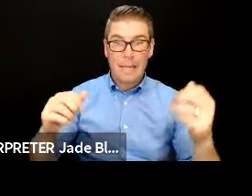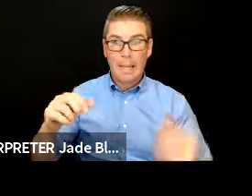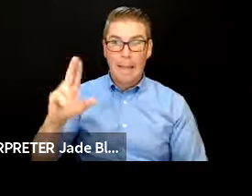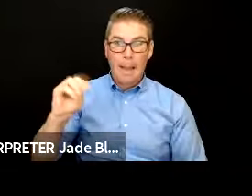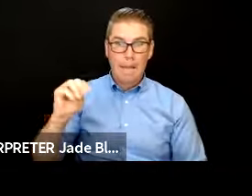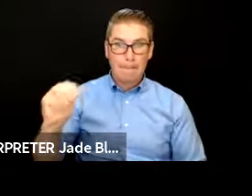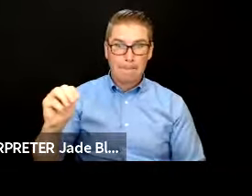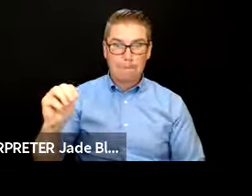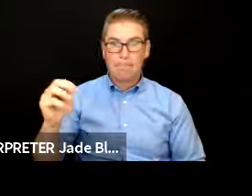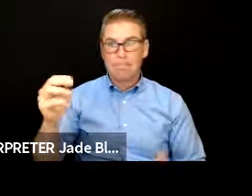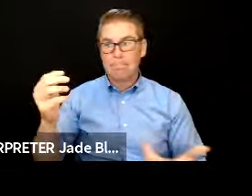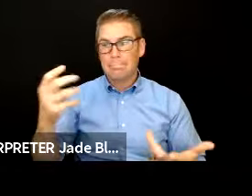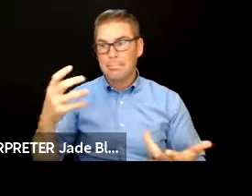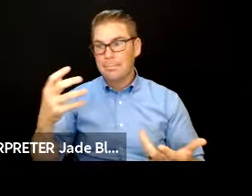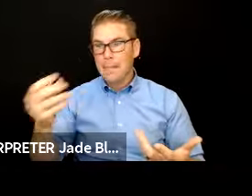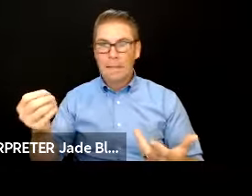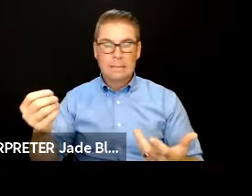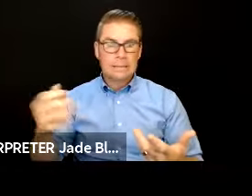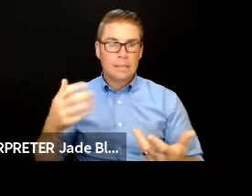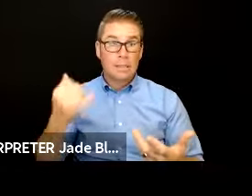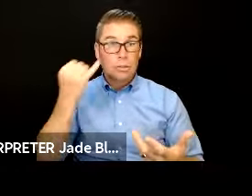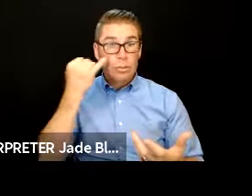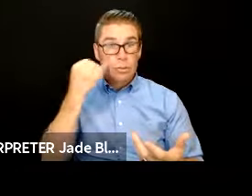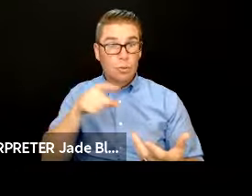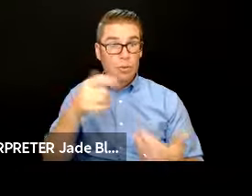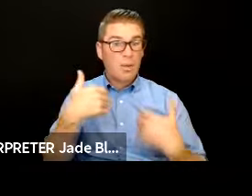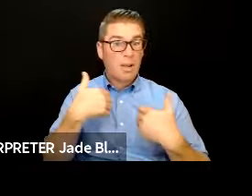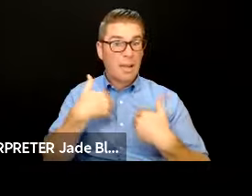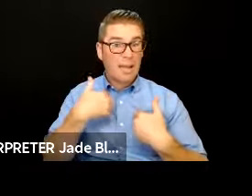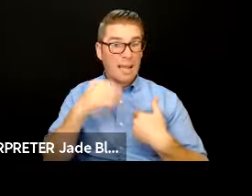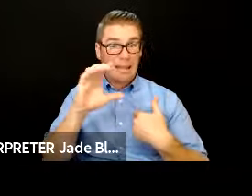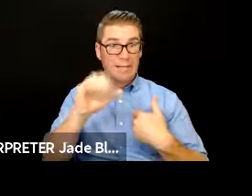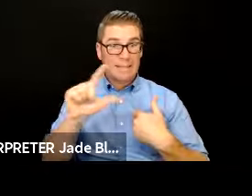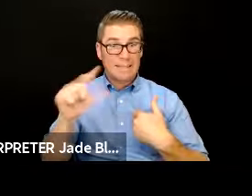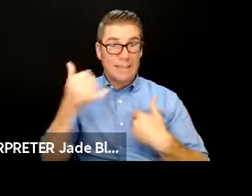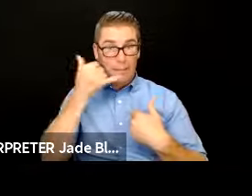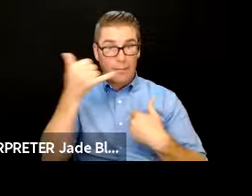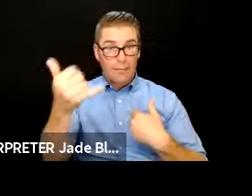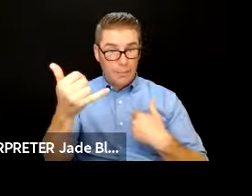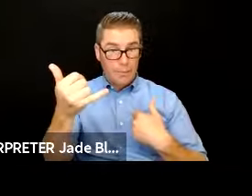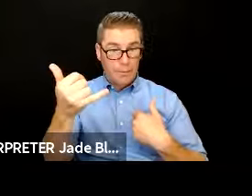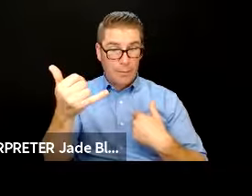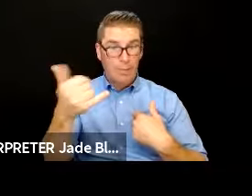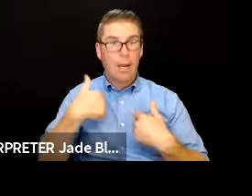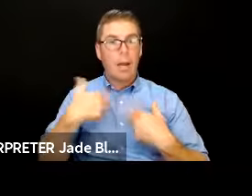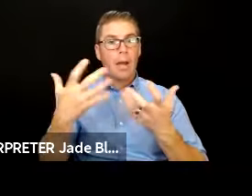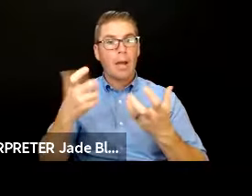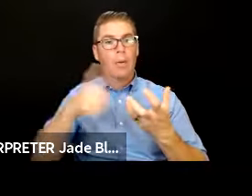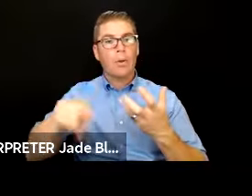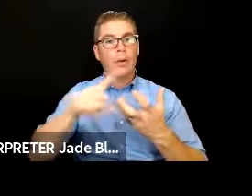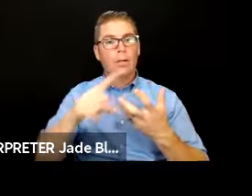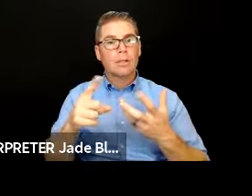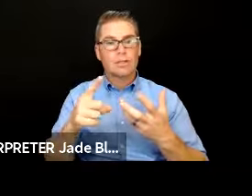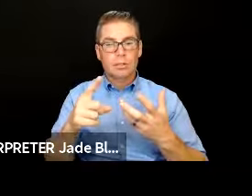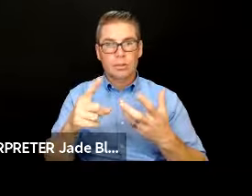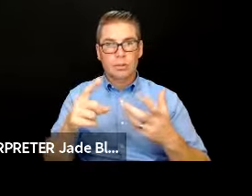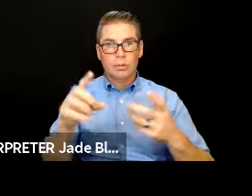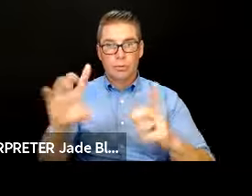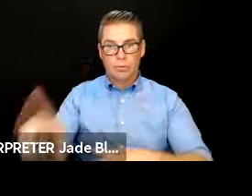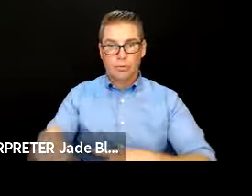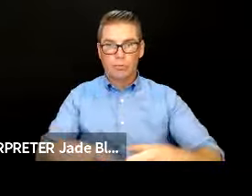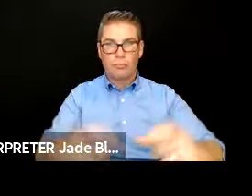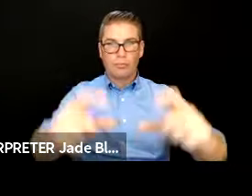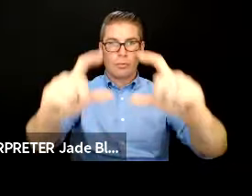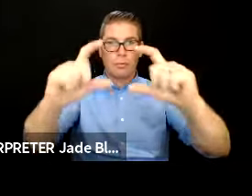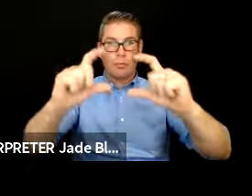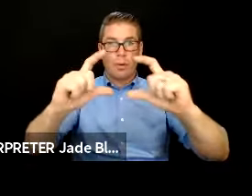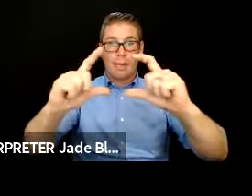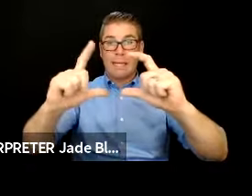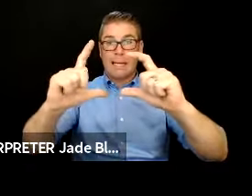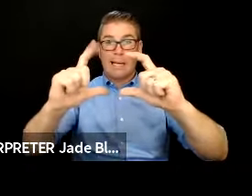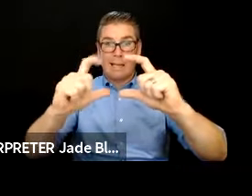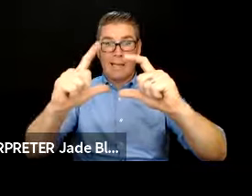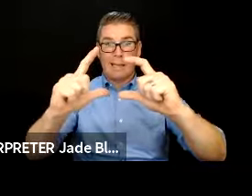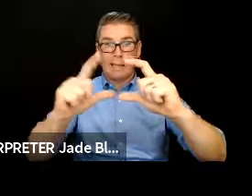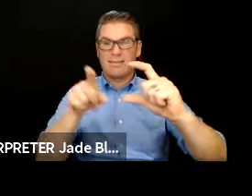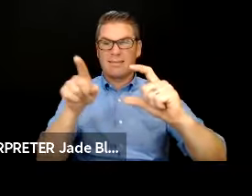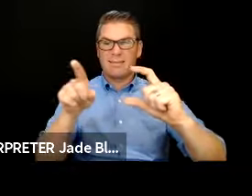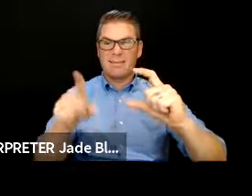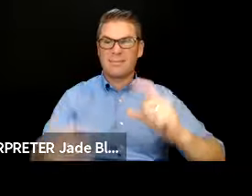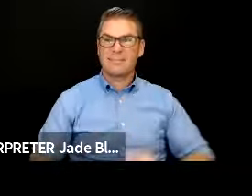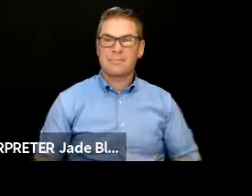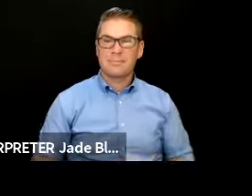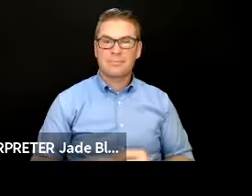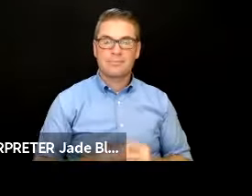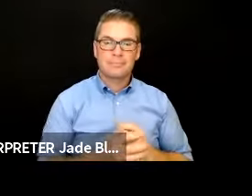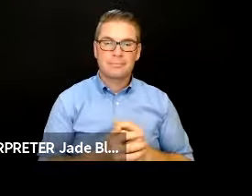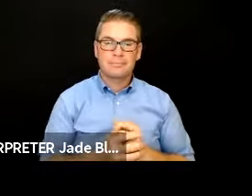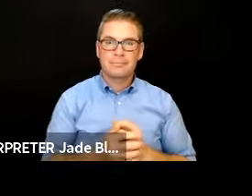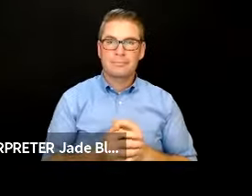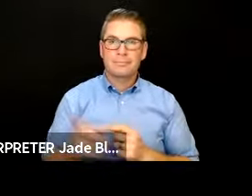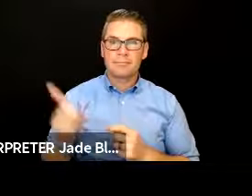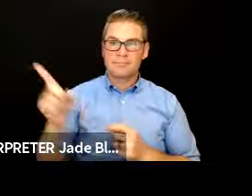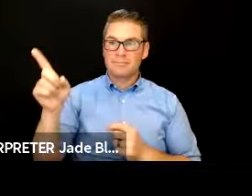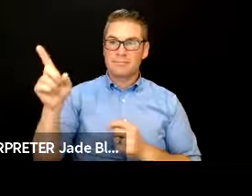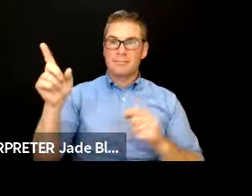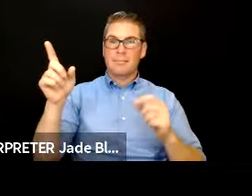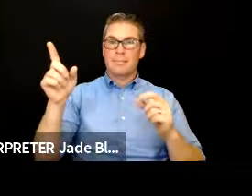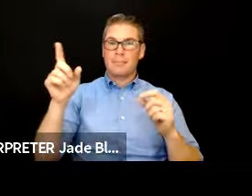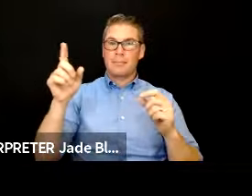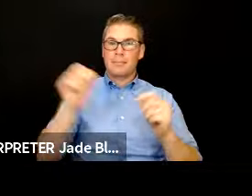Within a break out room participants can talk and see each other as well as share their screen.